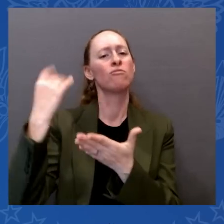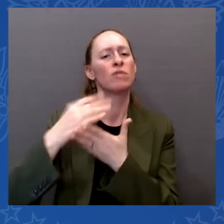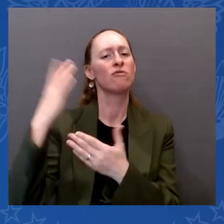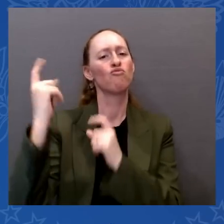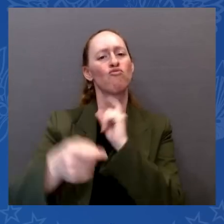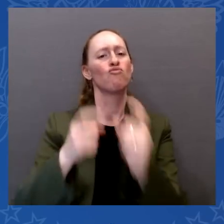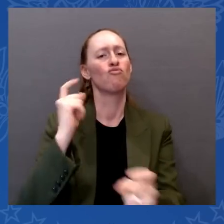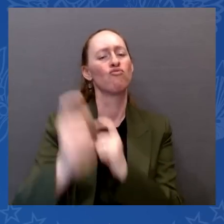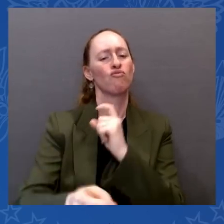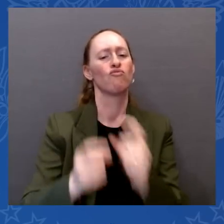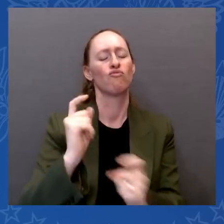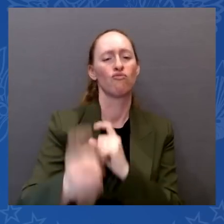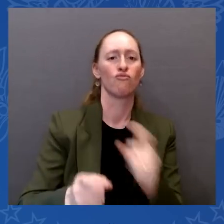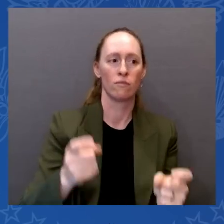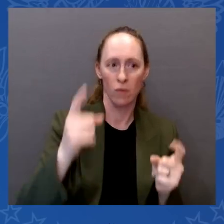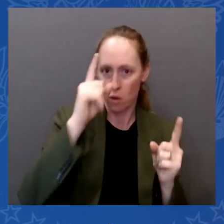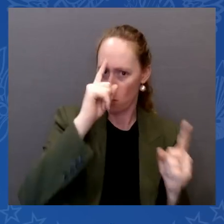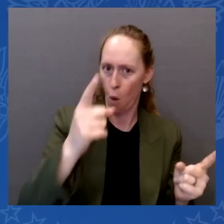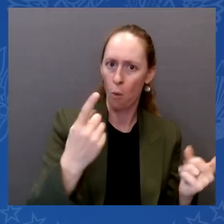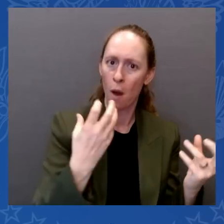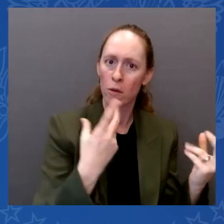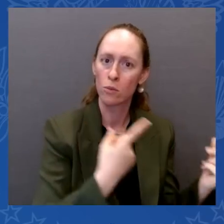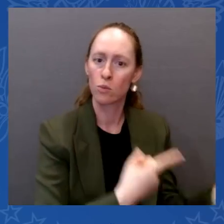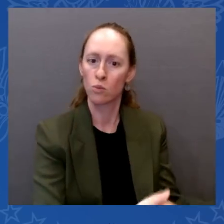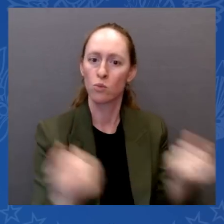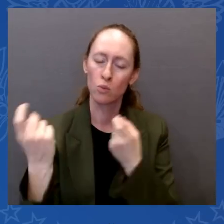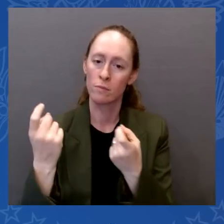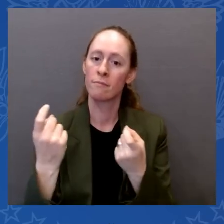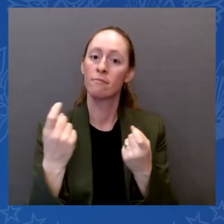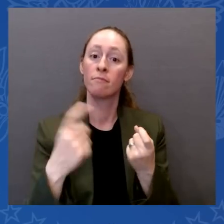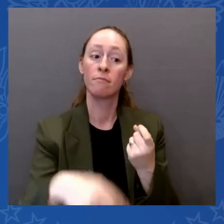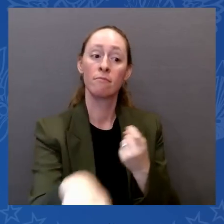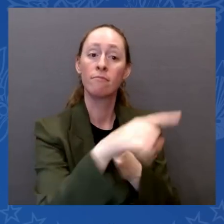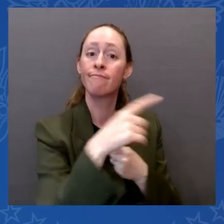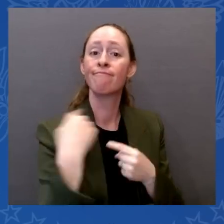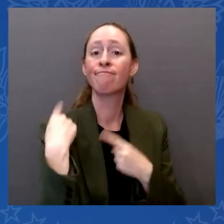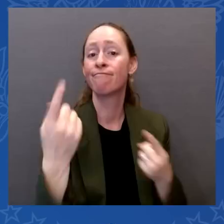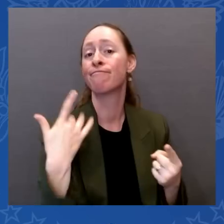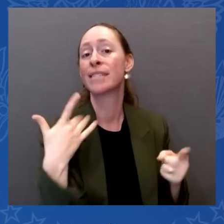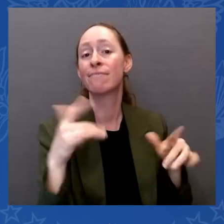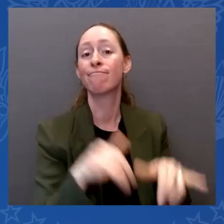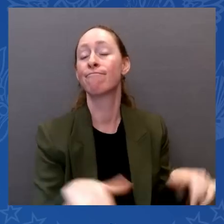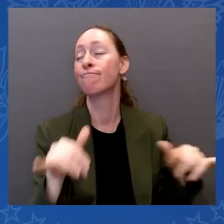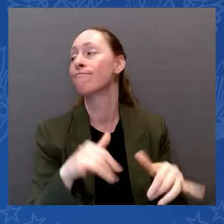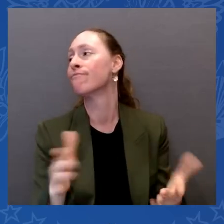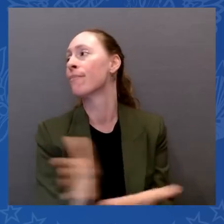And I really mean it. Many of the organizations that are here with us today -- Communication Workers of America